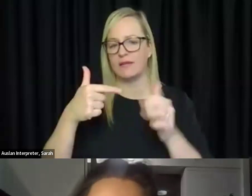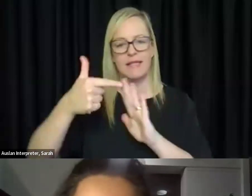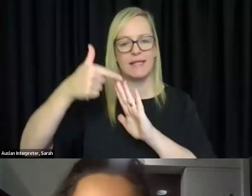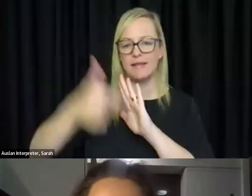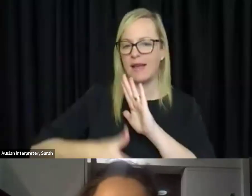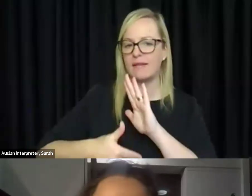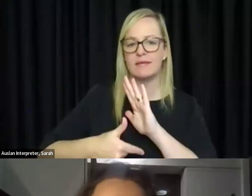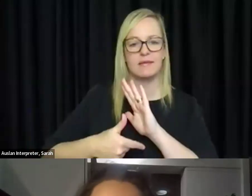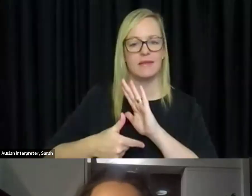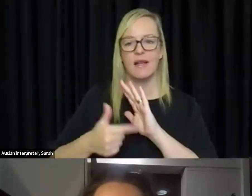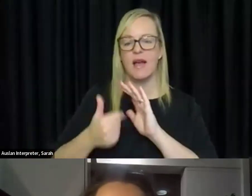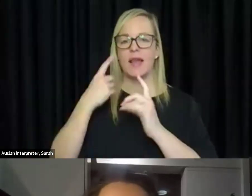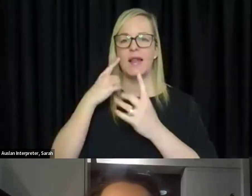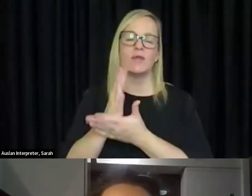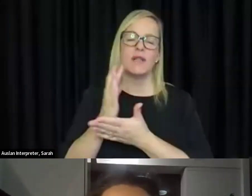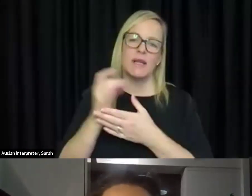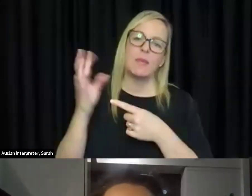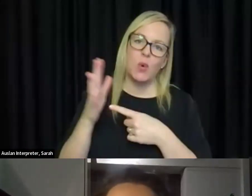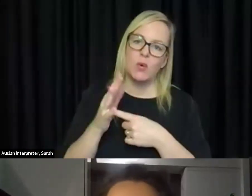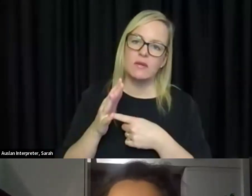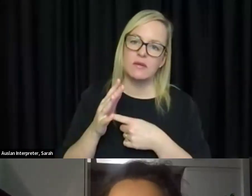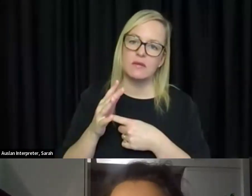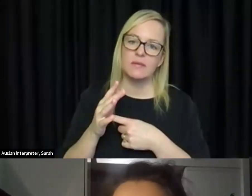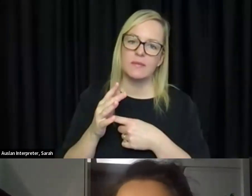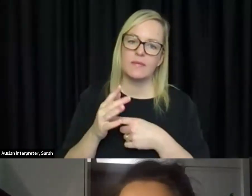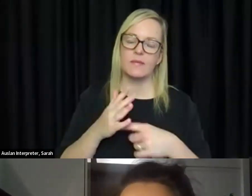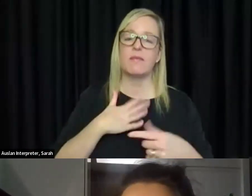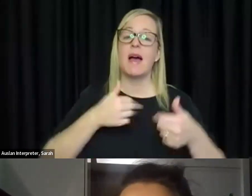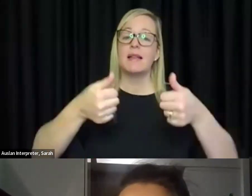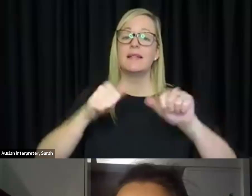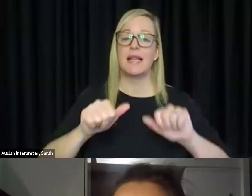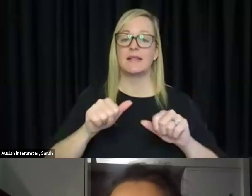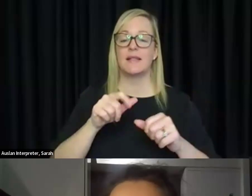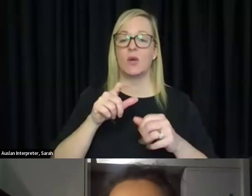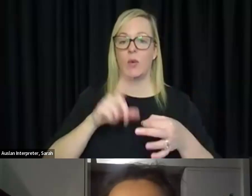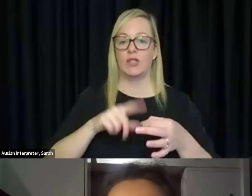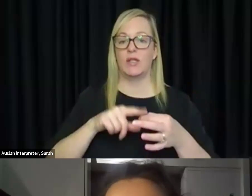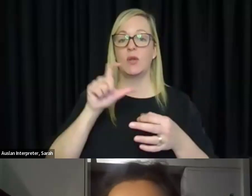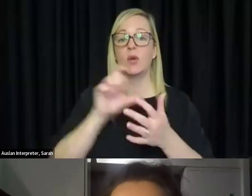into it because I think it is so important. My next question is for Chloe. I just would